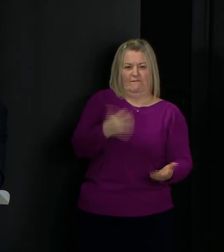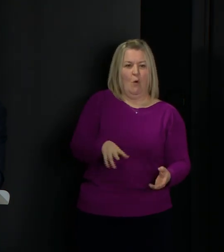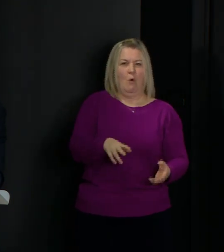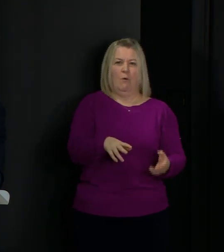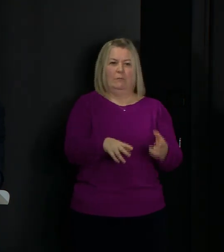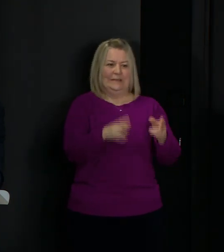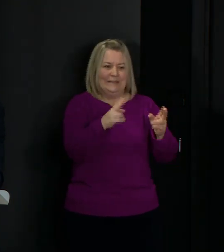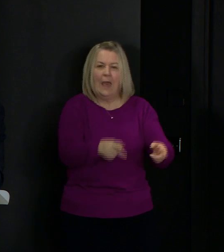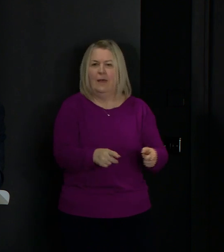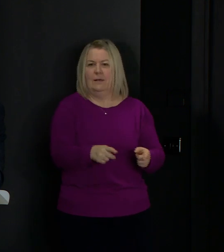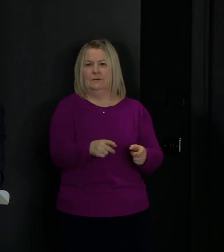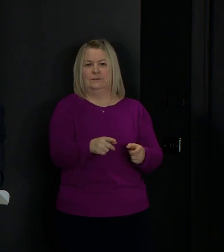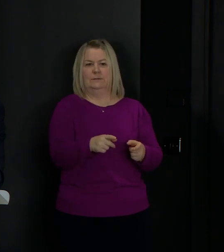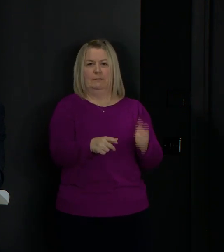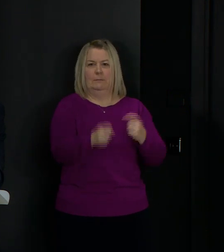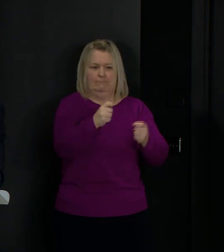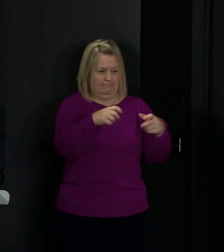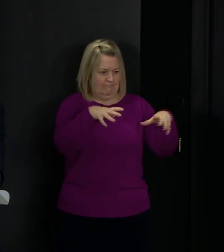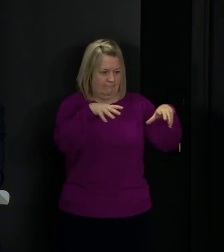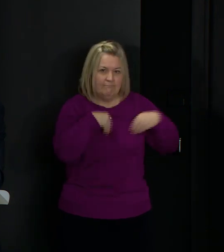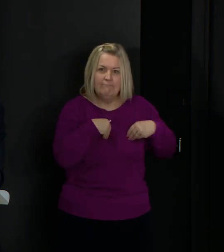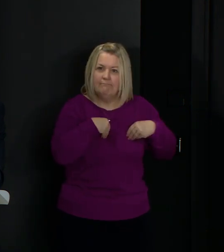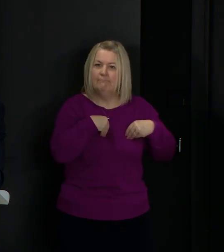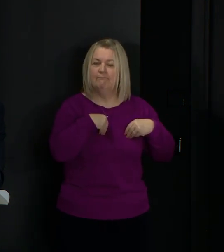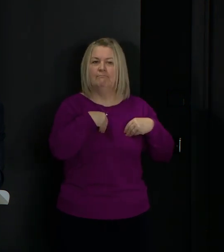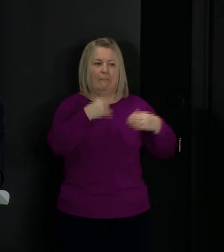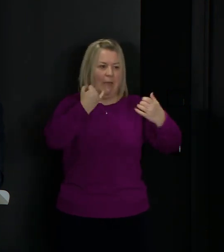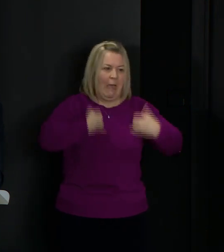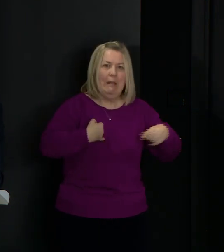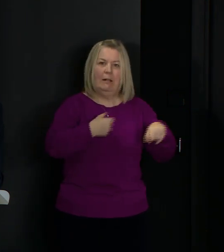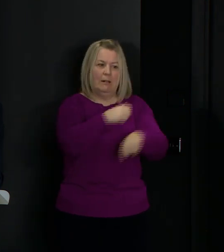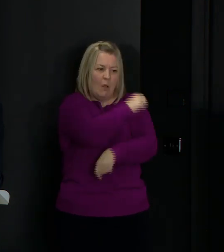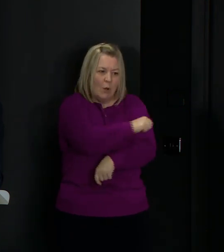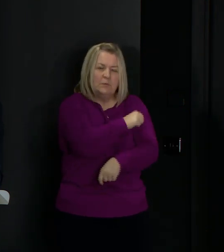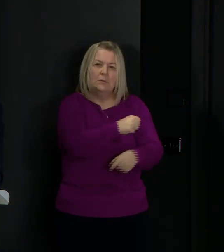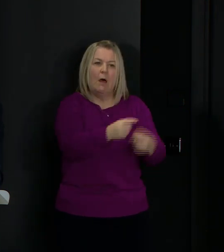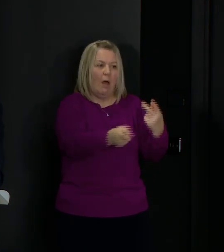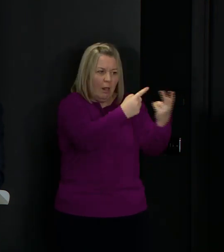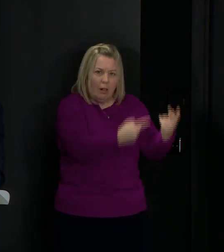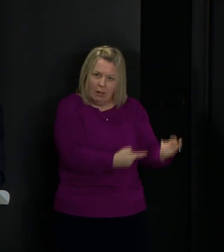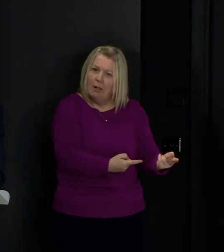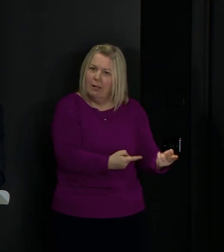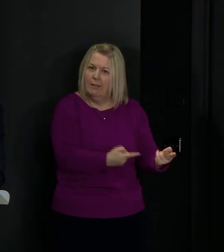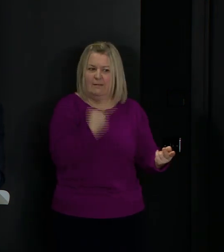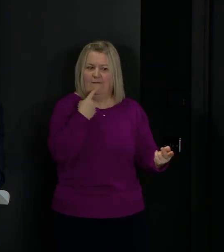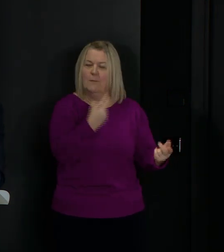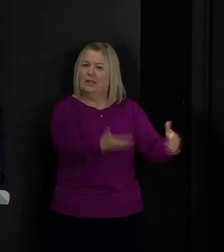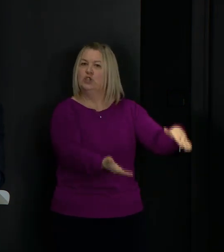how people are becoming infected, becoming ill, being admitted to hospital, and going